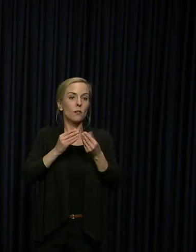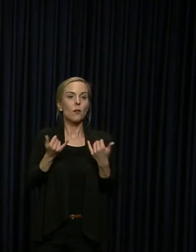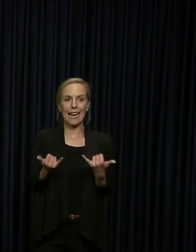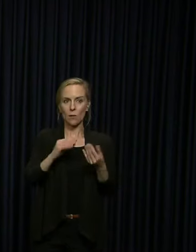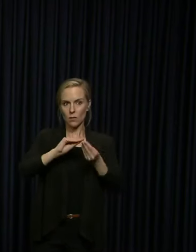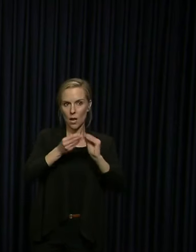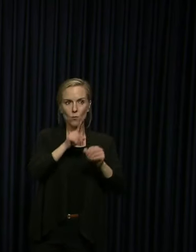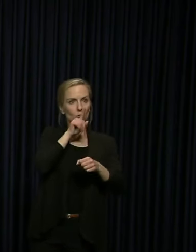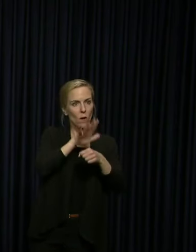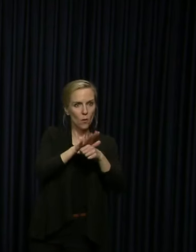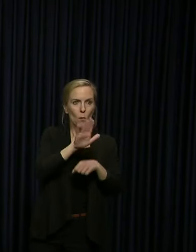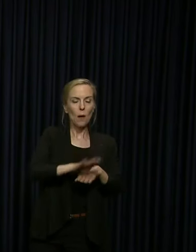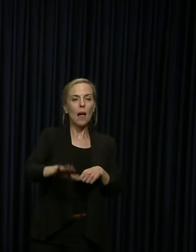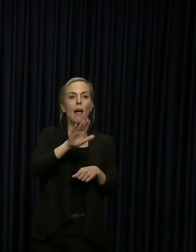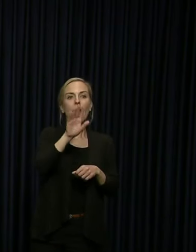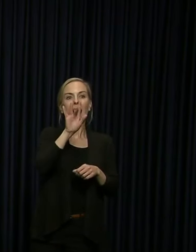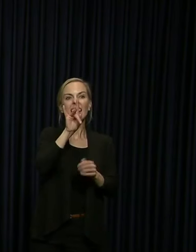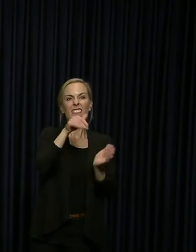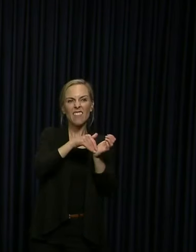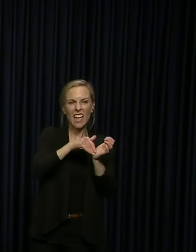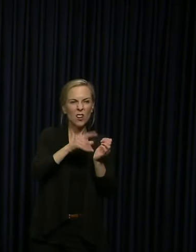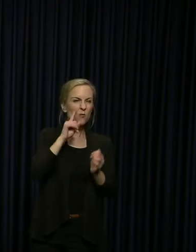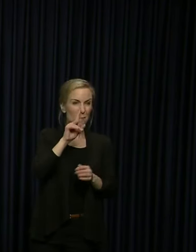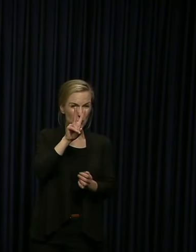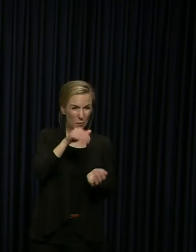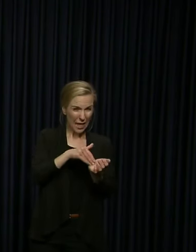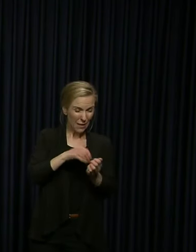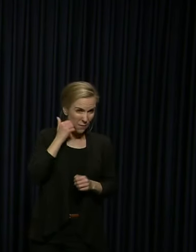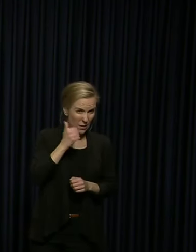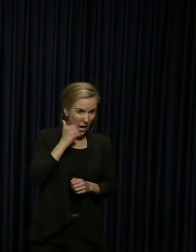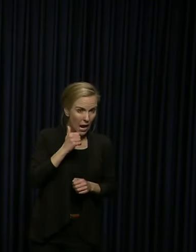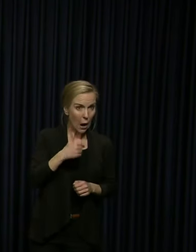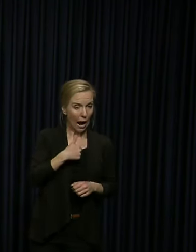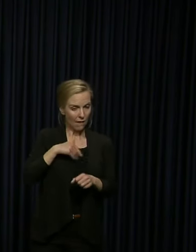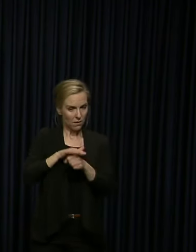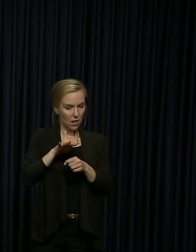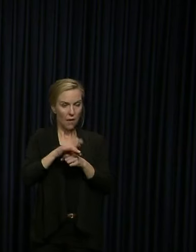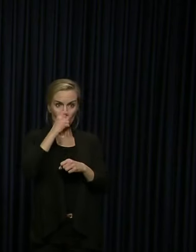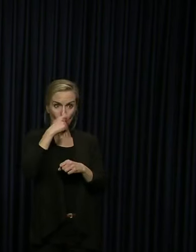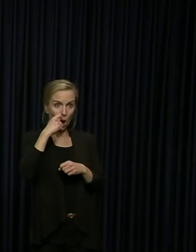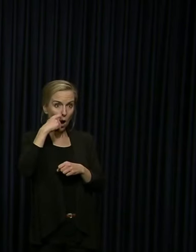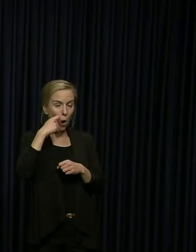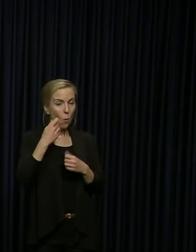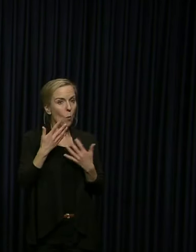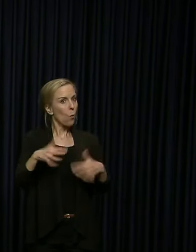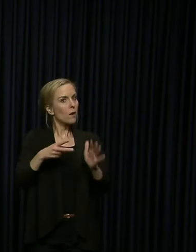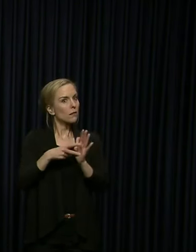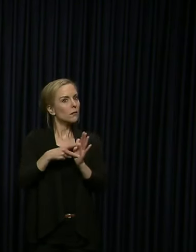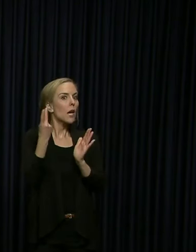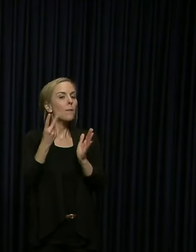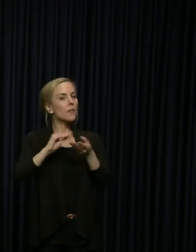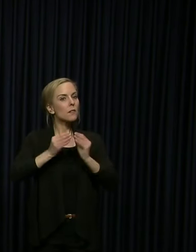ARE TAKING SEVEN TO TEN DAYS TO GET RESULTS BACK THAT THAT'S NOT